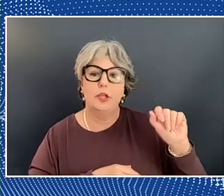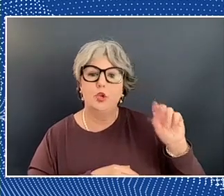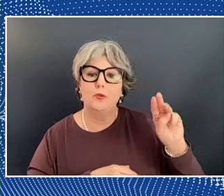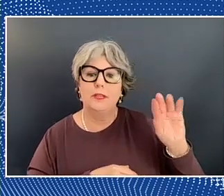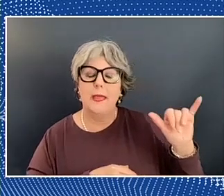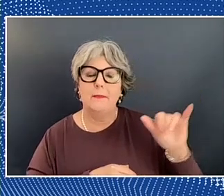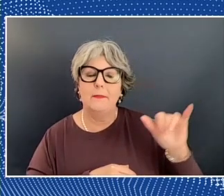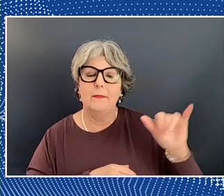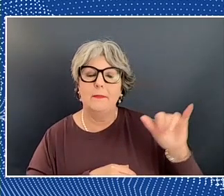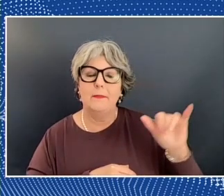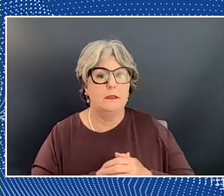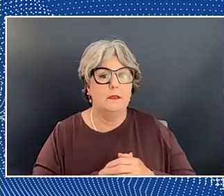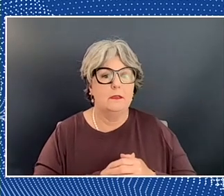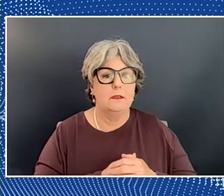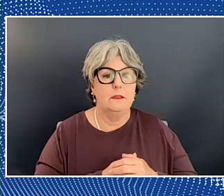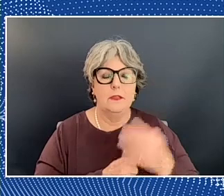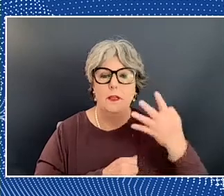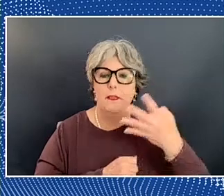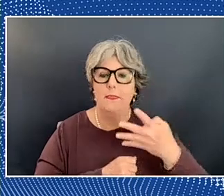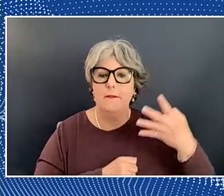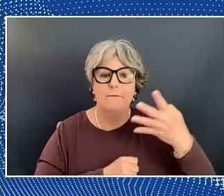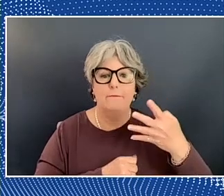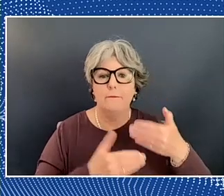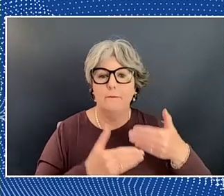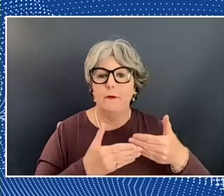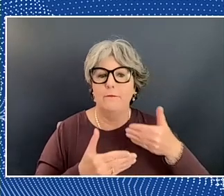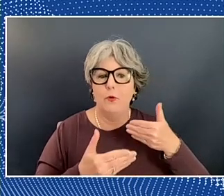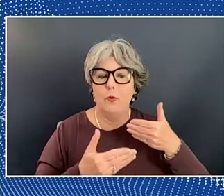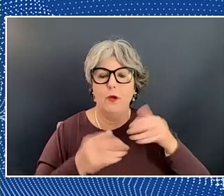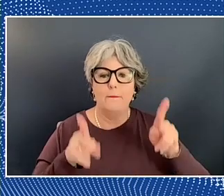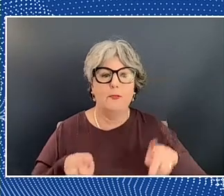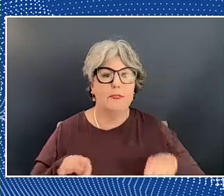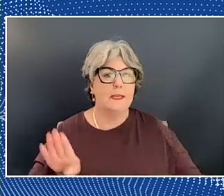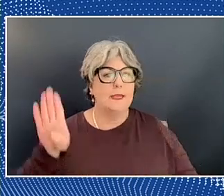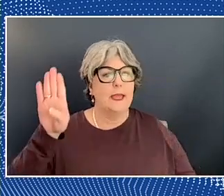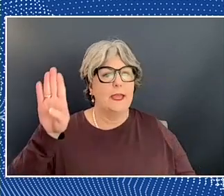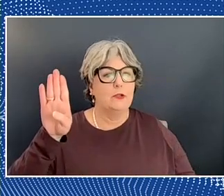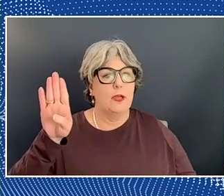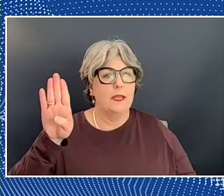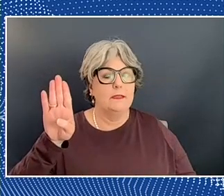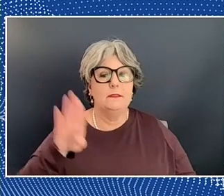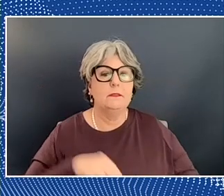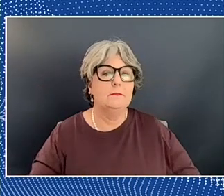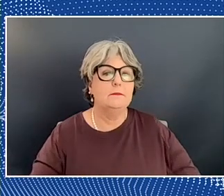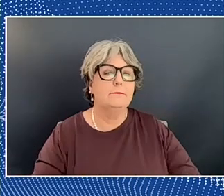Looks like before we do that, there is a hand raised. So what if we take the hand